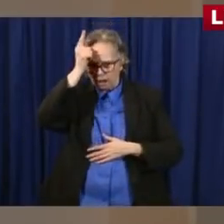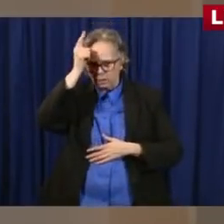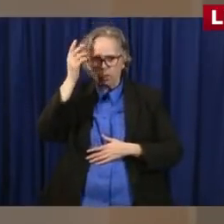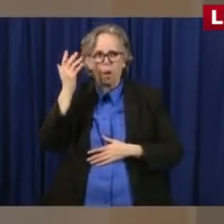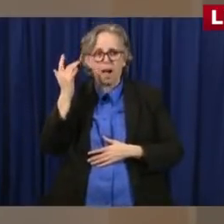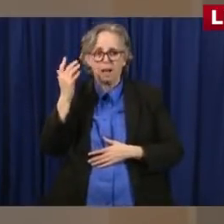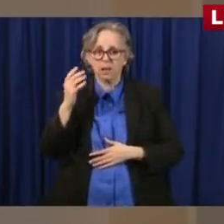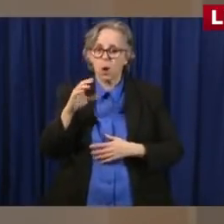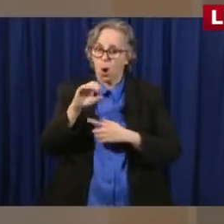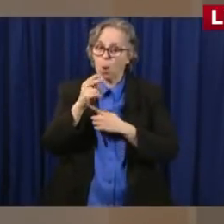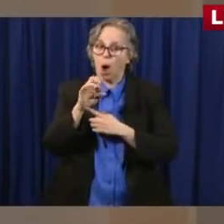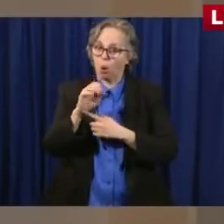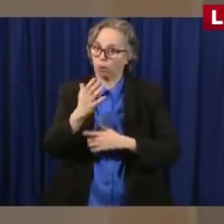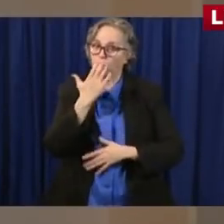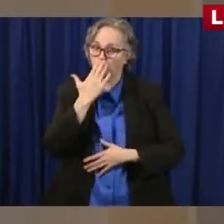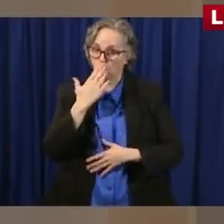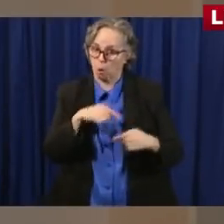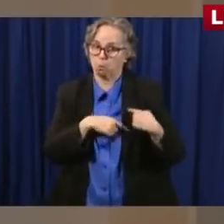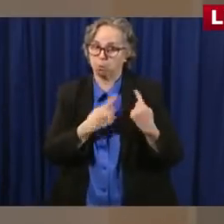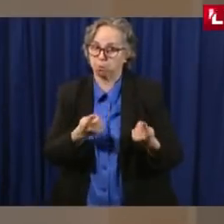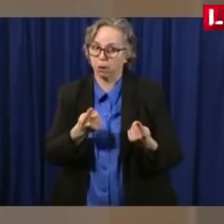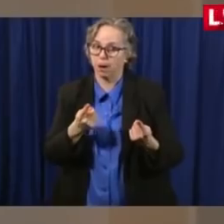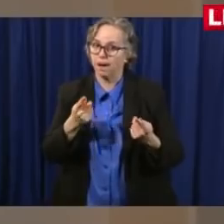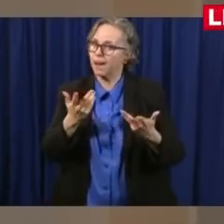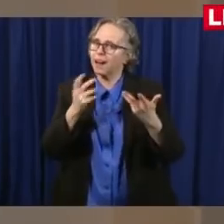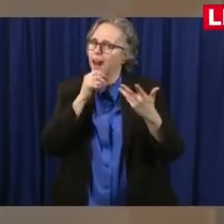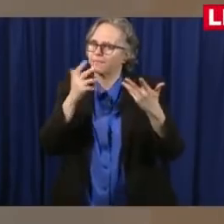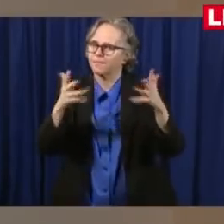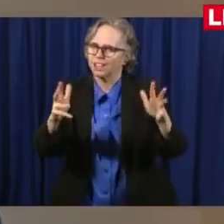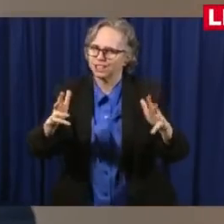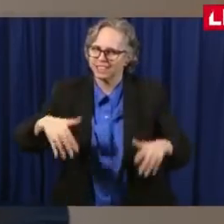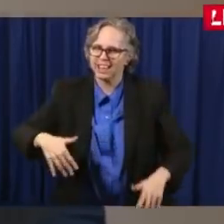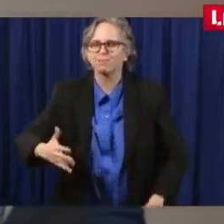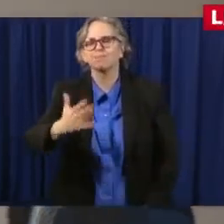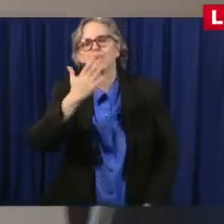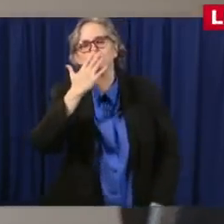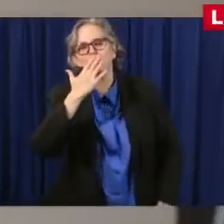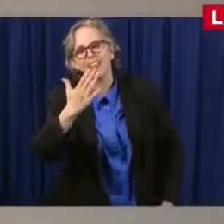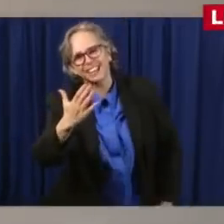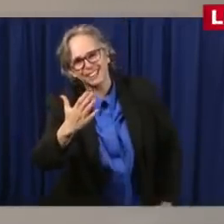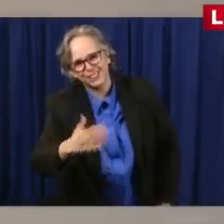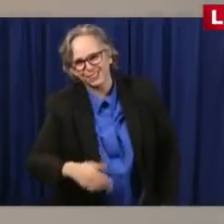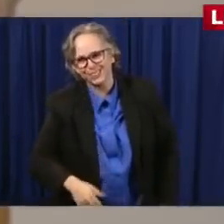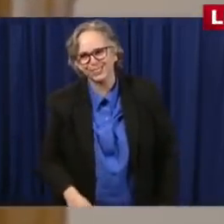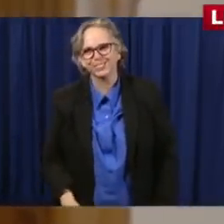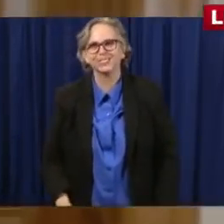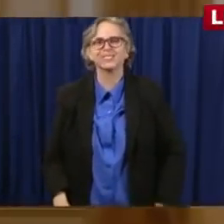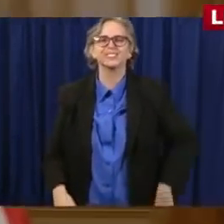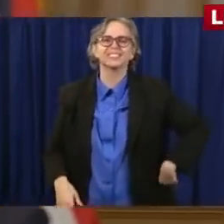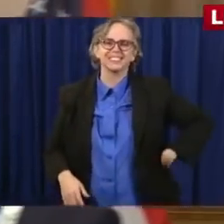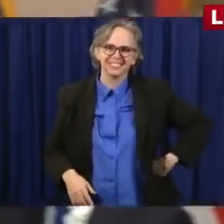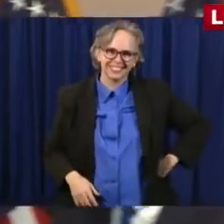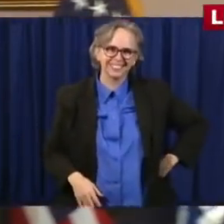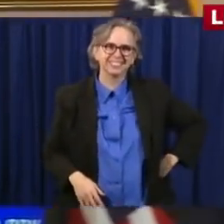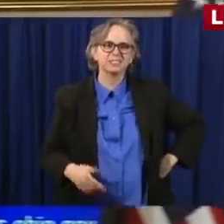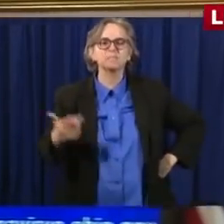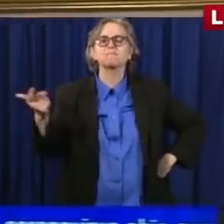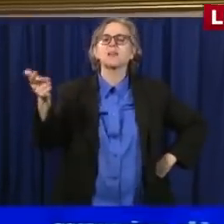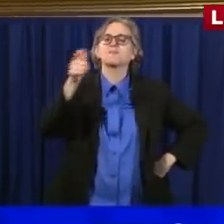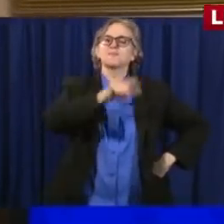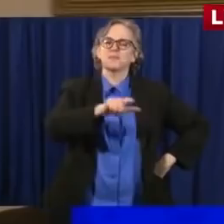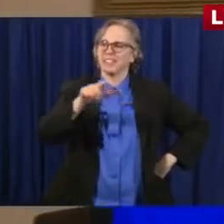HOPEFULLY YOU HAVE A BETTER UNDERSTANDING OF THE FACTORS THAT GO IN.